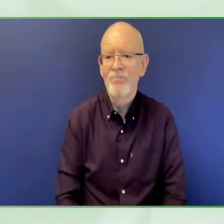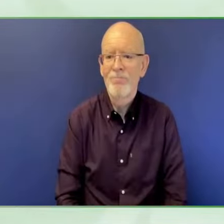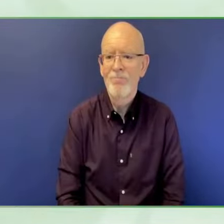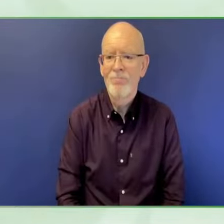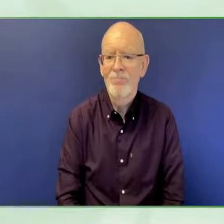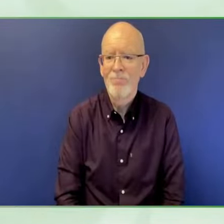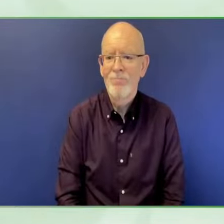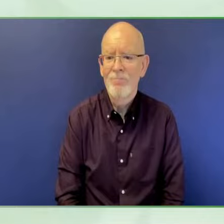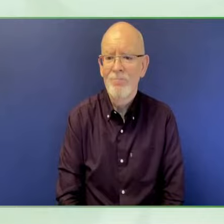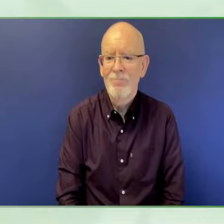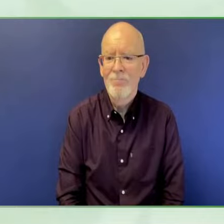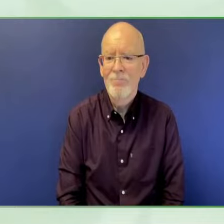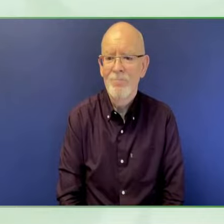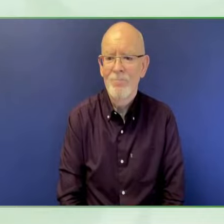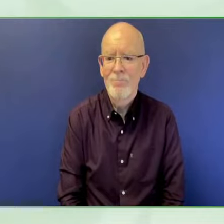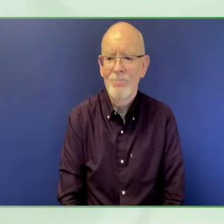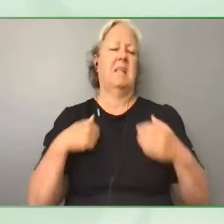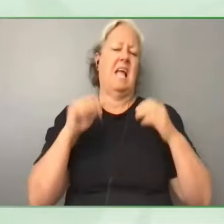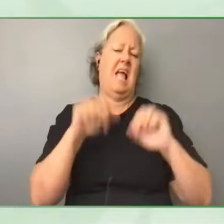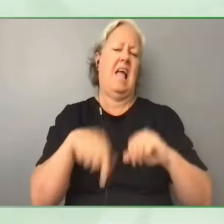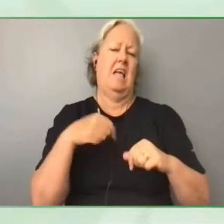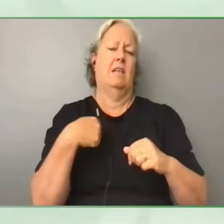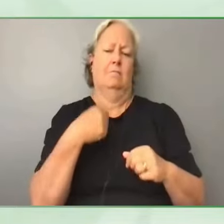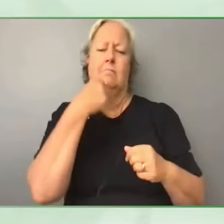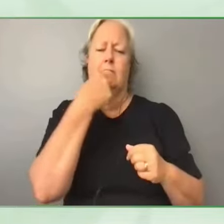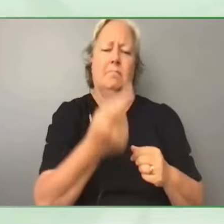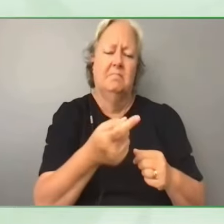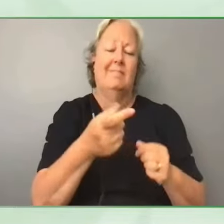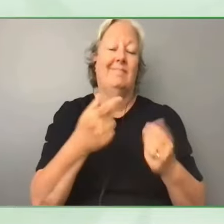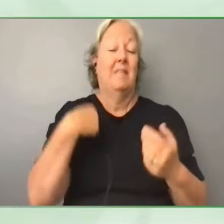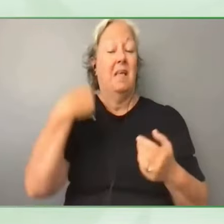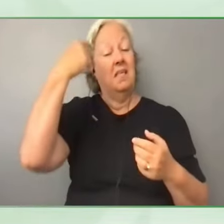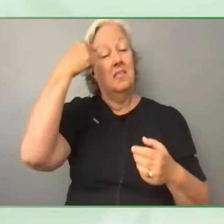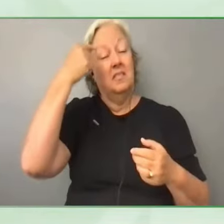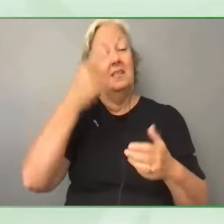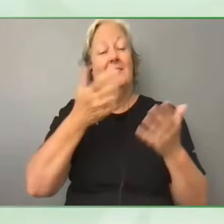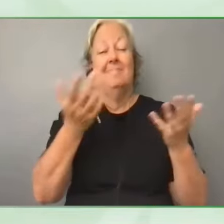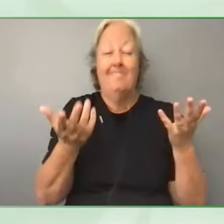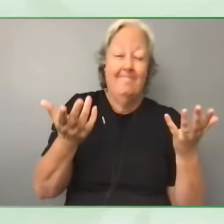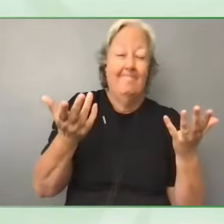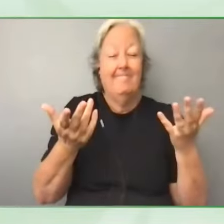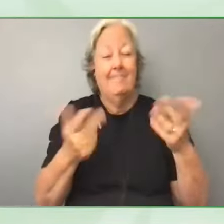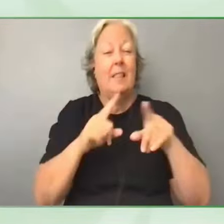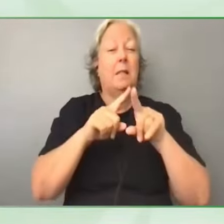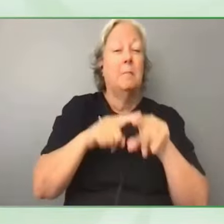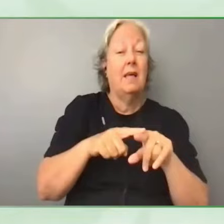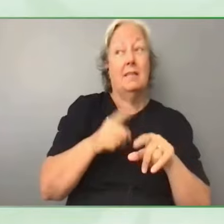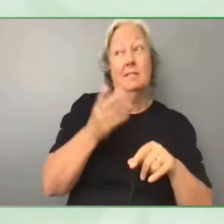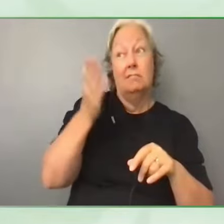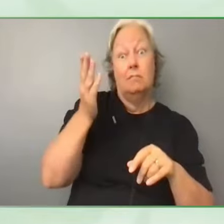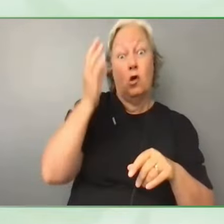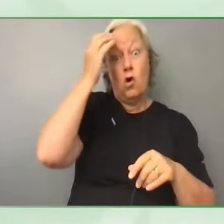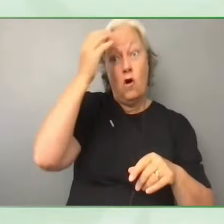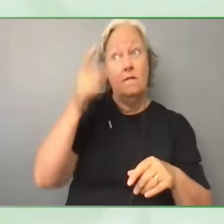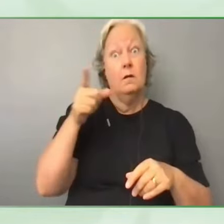It depends on how government is ready to do the process and it